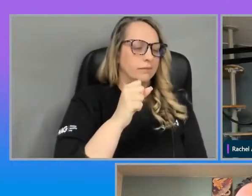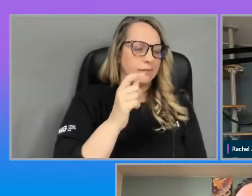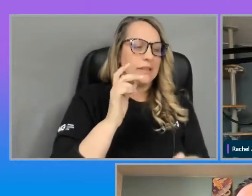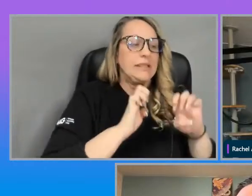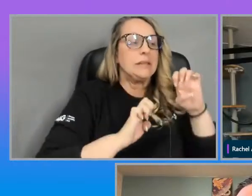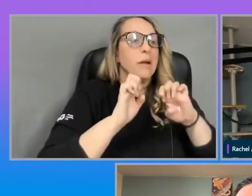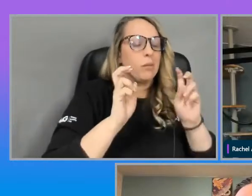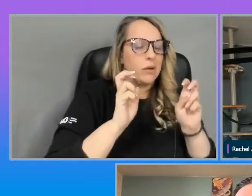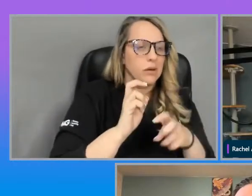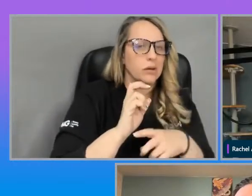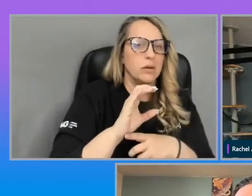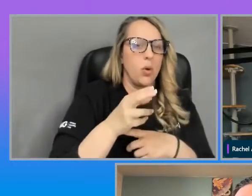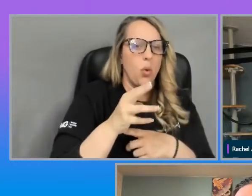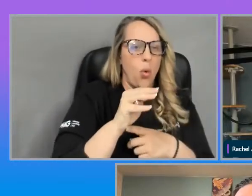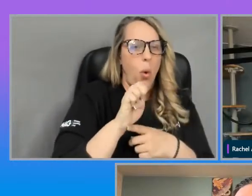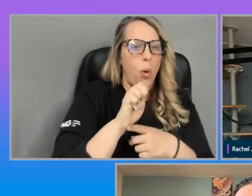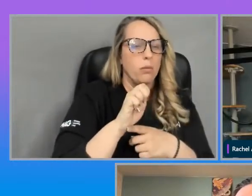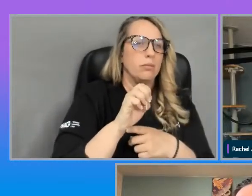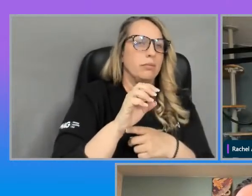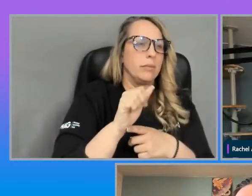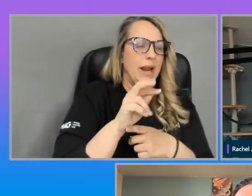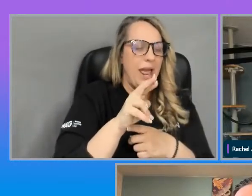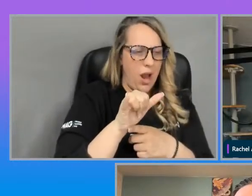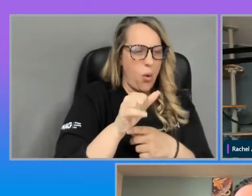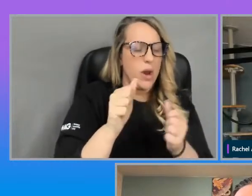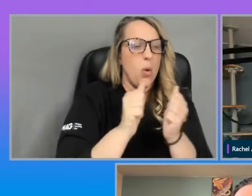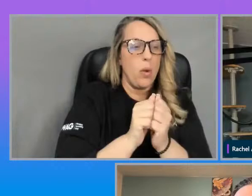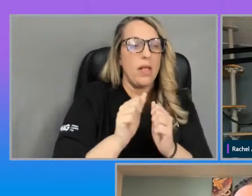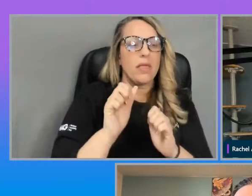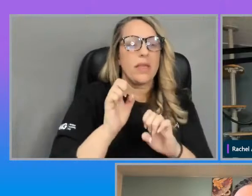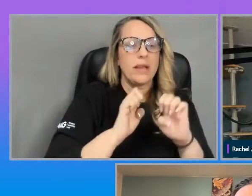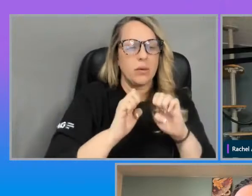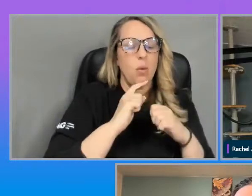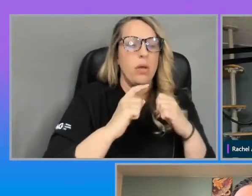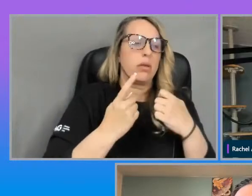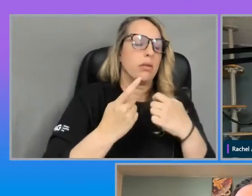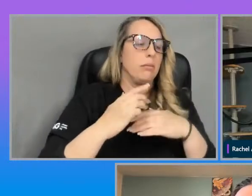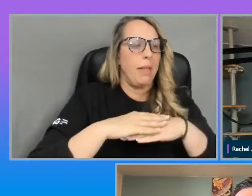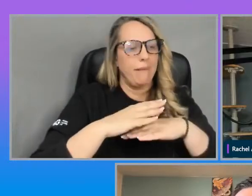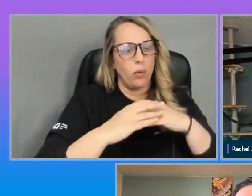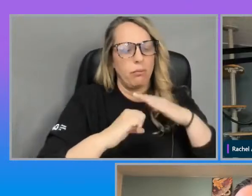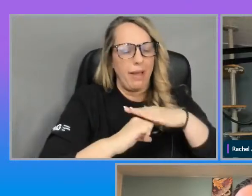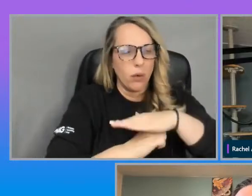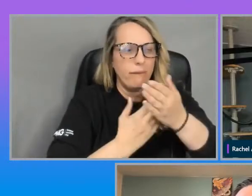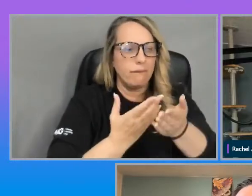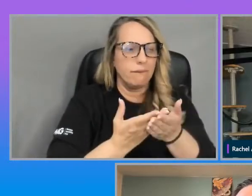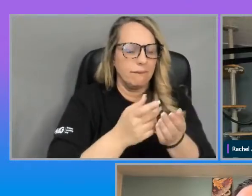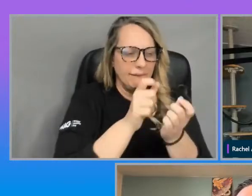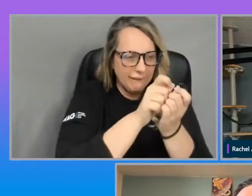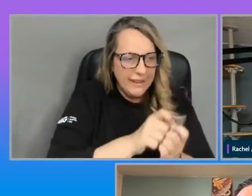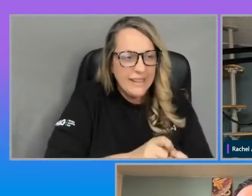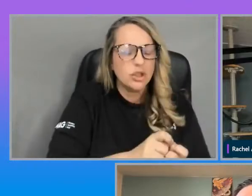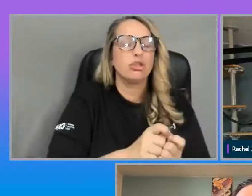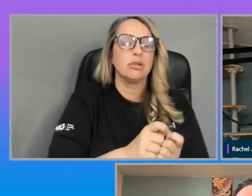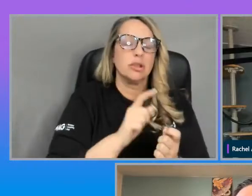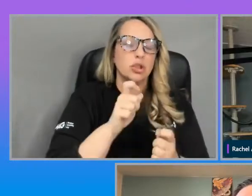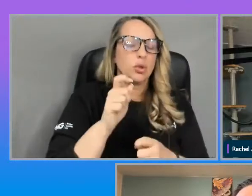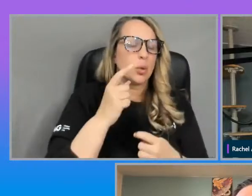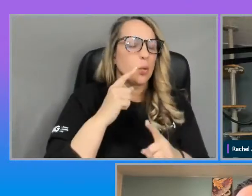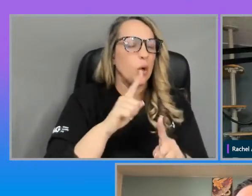Experimental as say, Chrome canary at the moment with experimental web platform features on. And then things